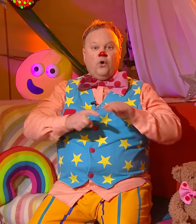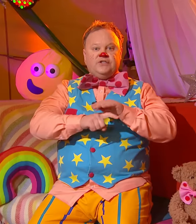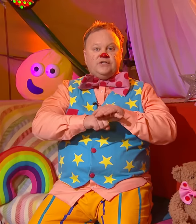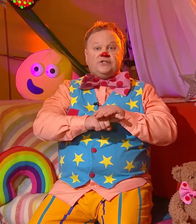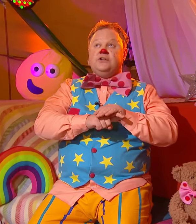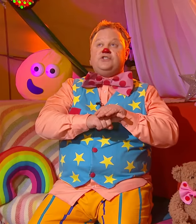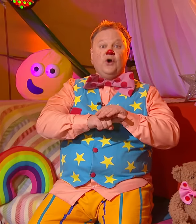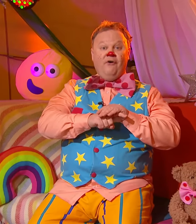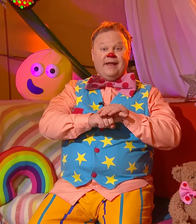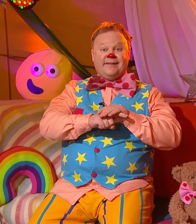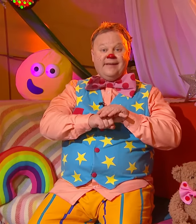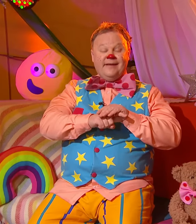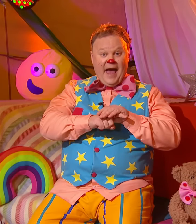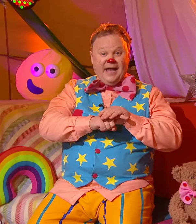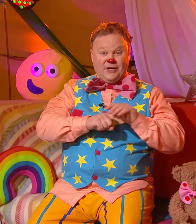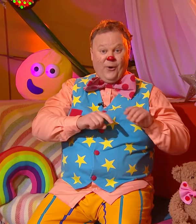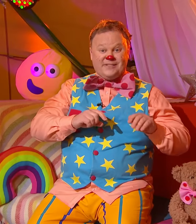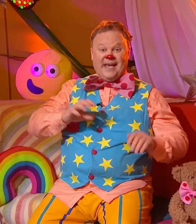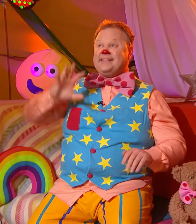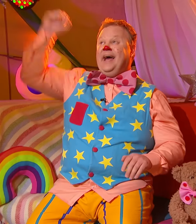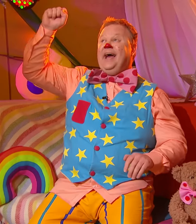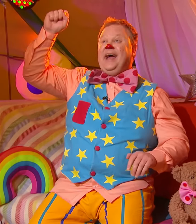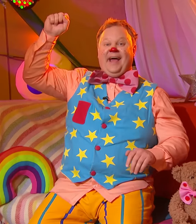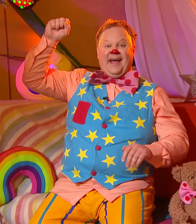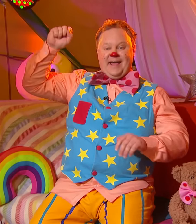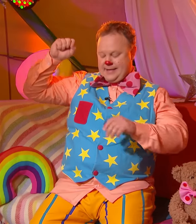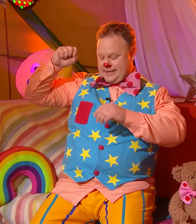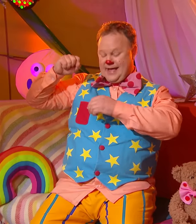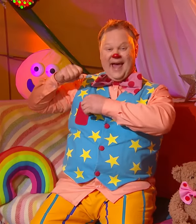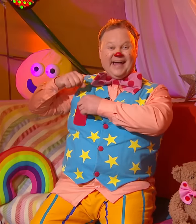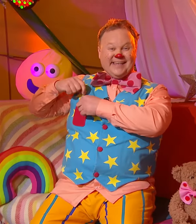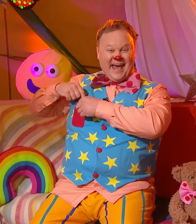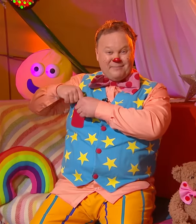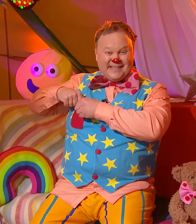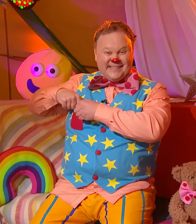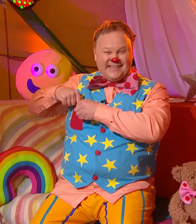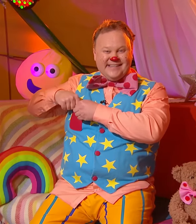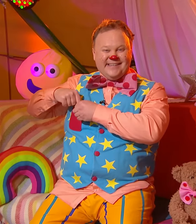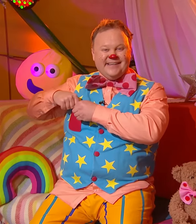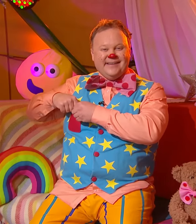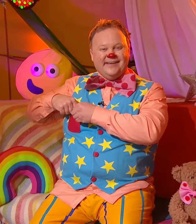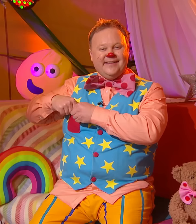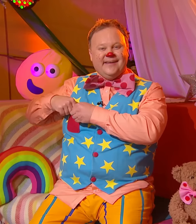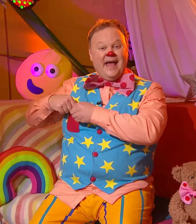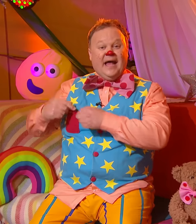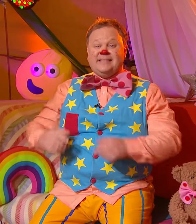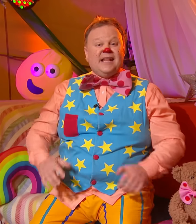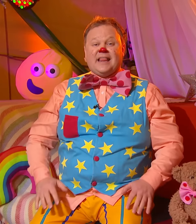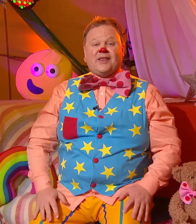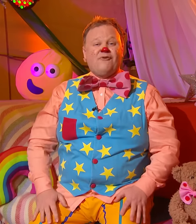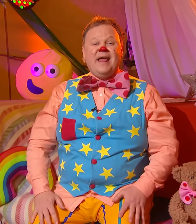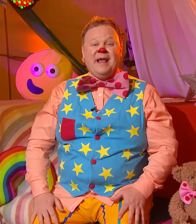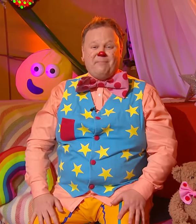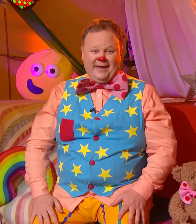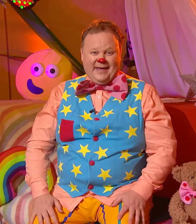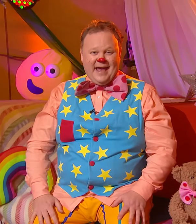tortoise saw it and caught it and kept it and sent three back again